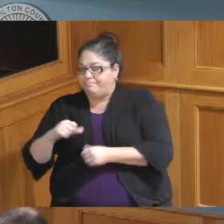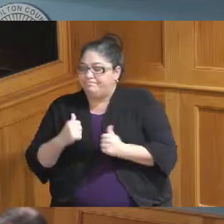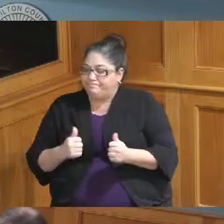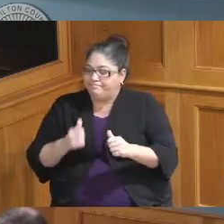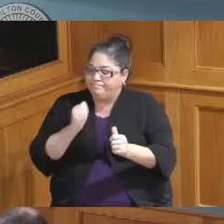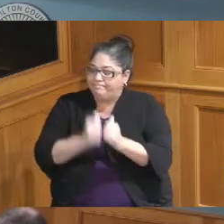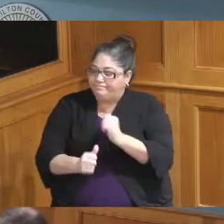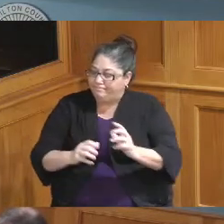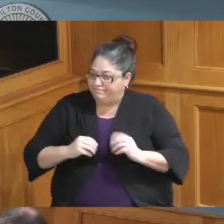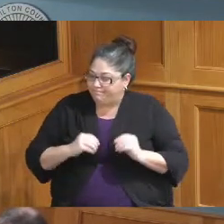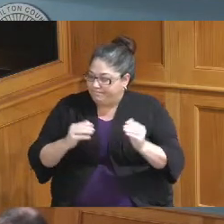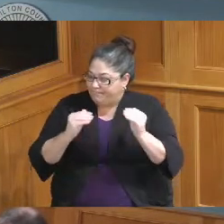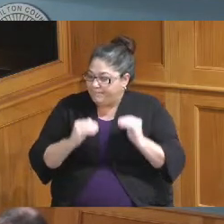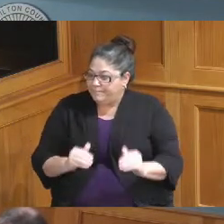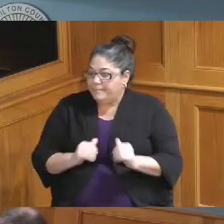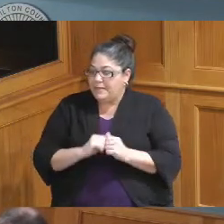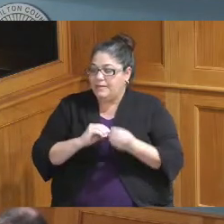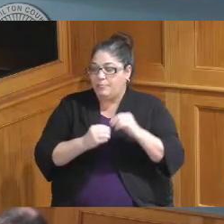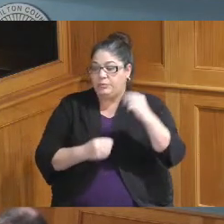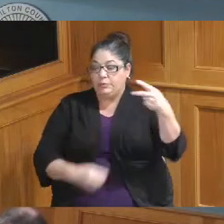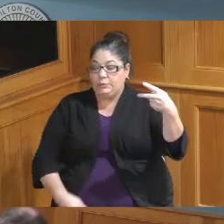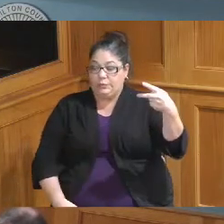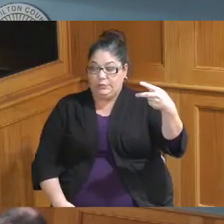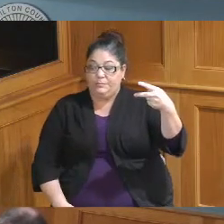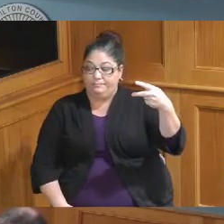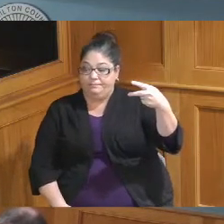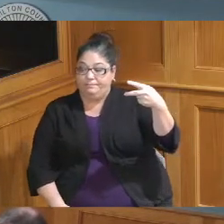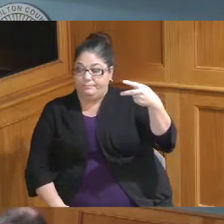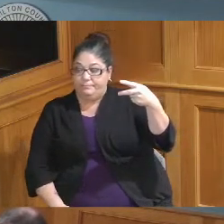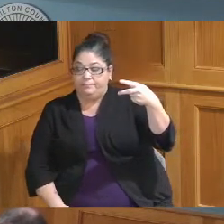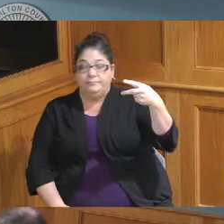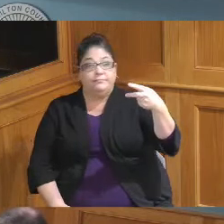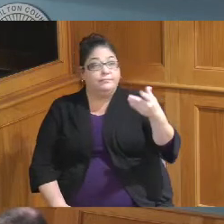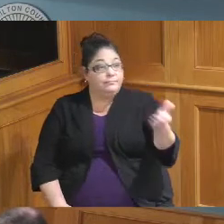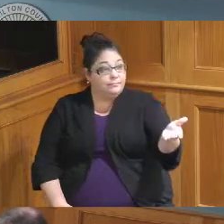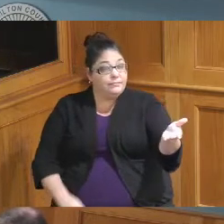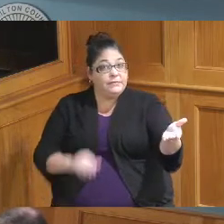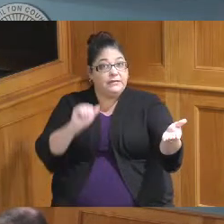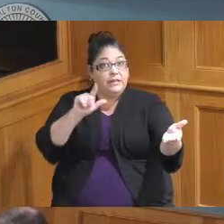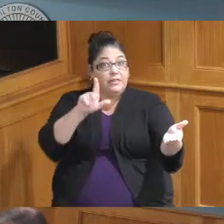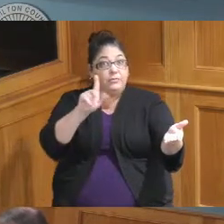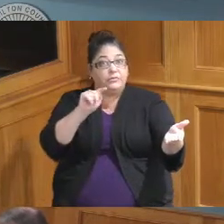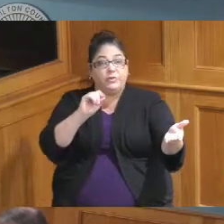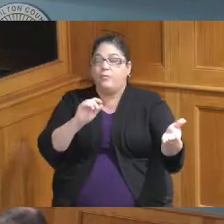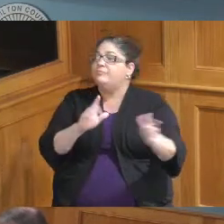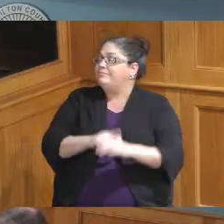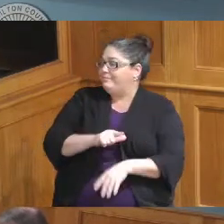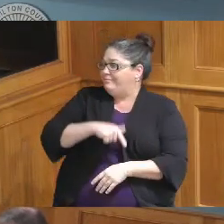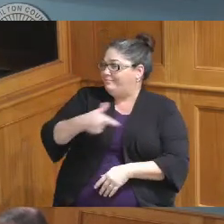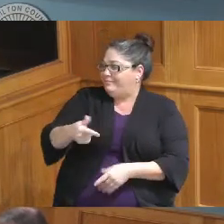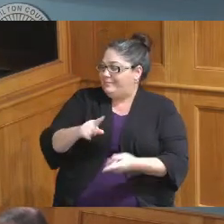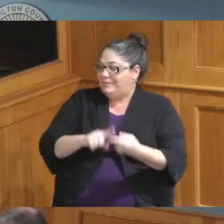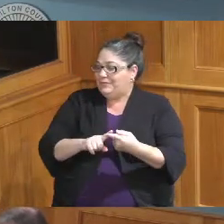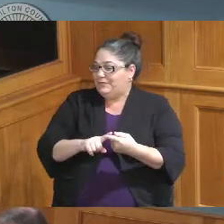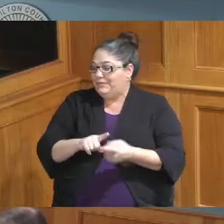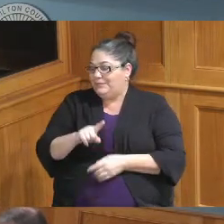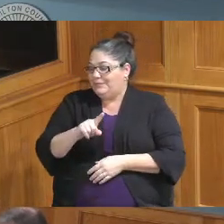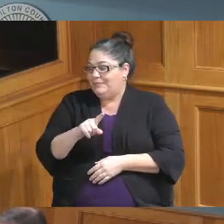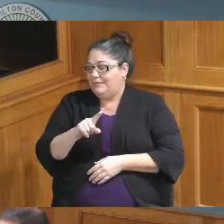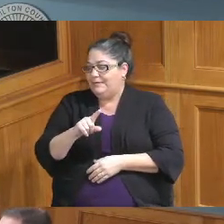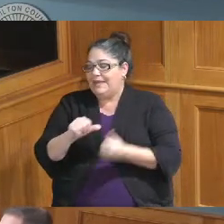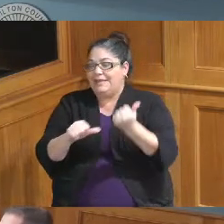thank you item number two Mr Aluotto G turn this quickly over to Assistant Administrator Christmann